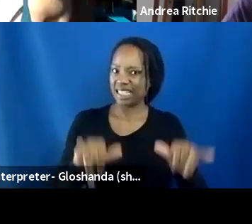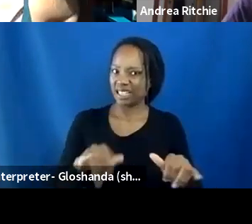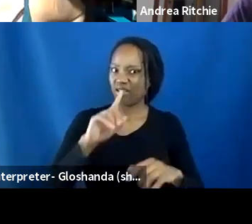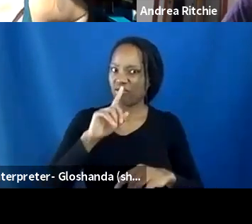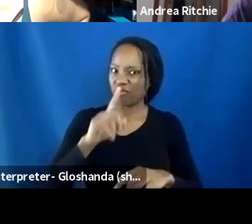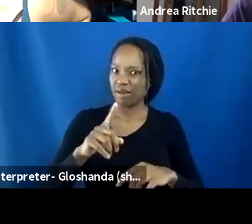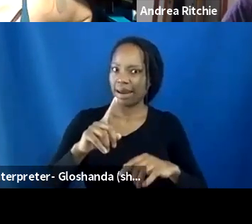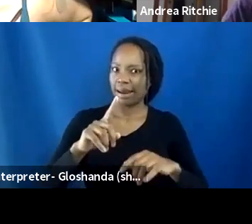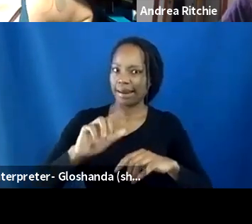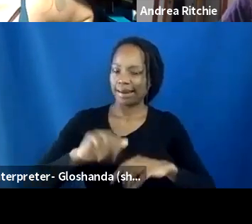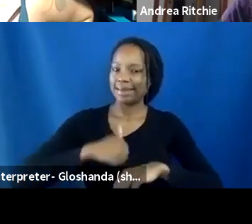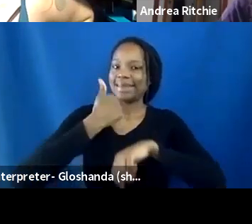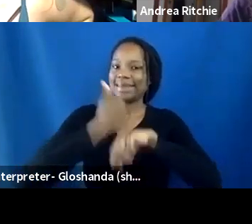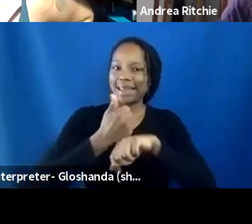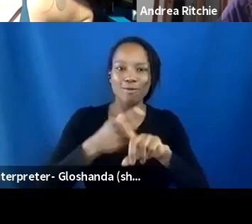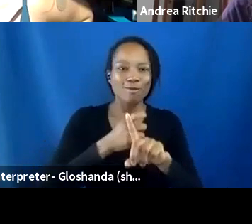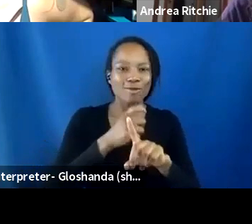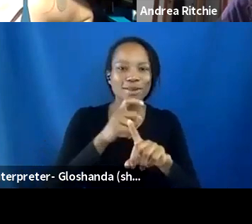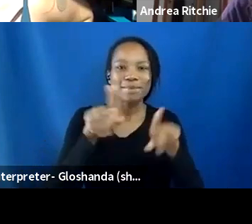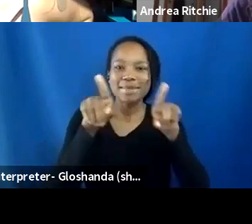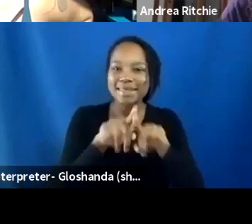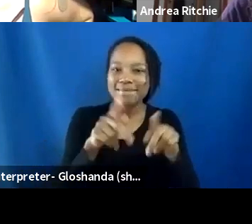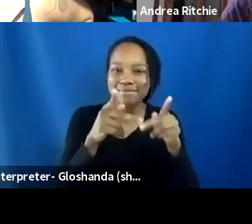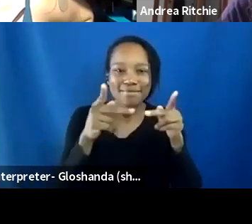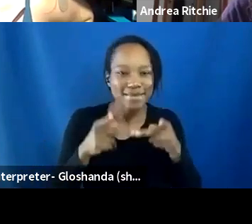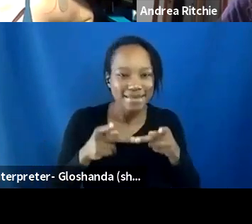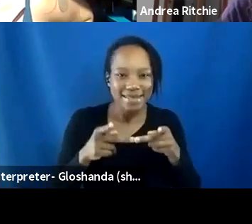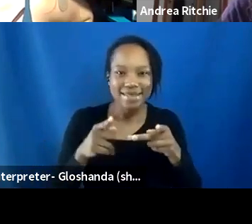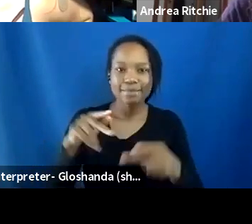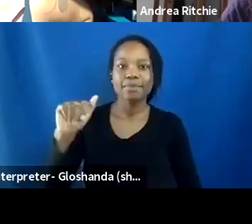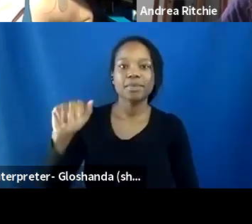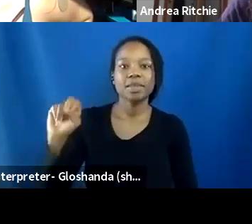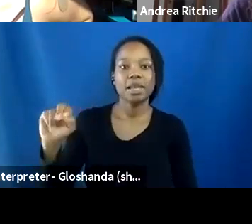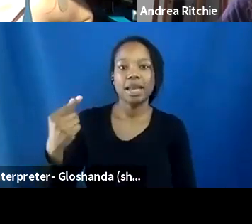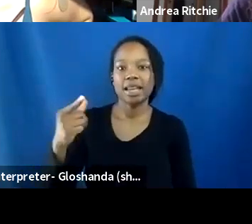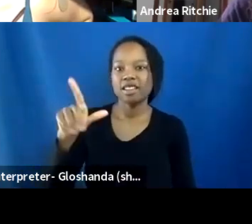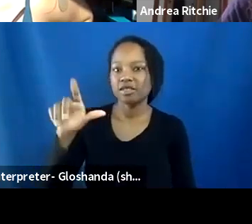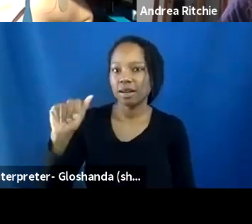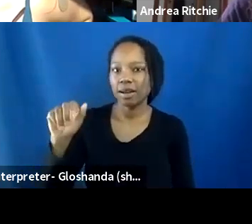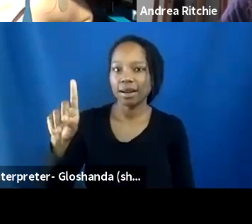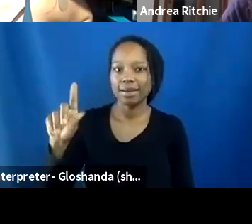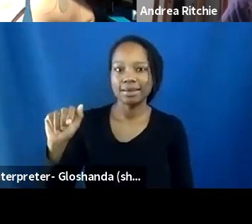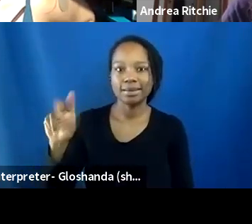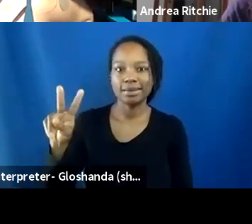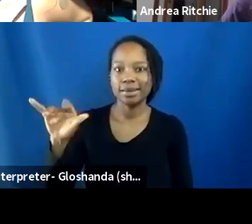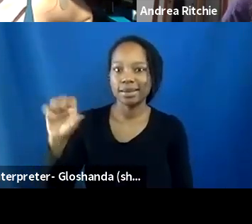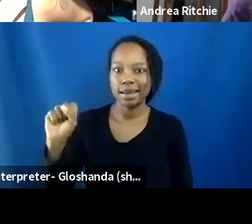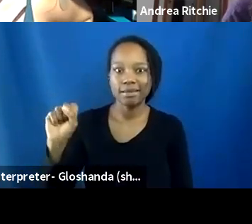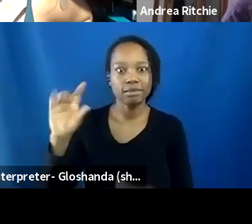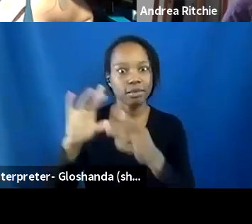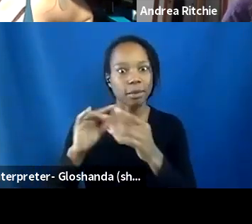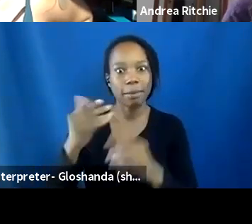And Angela Davis said it best. Radical simply means grasping things at the root.